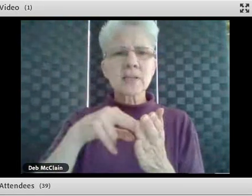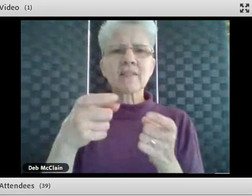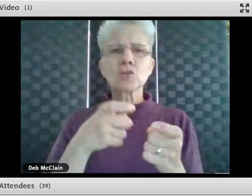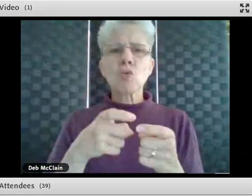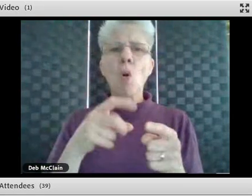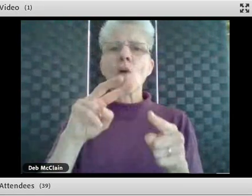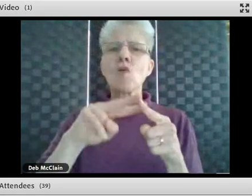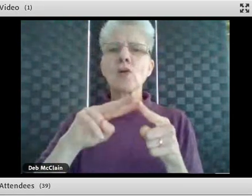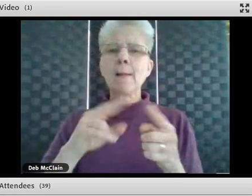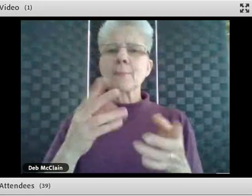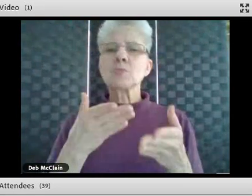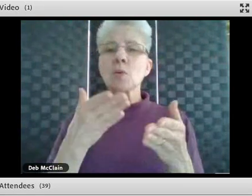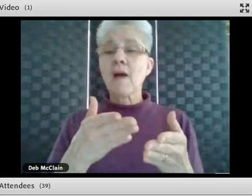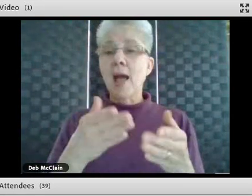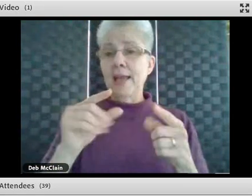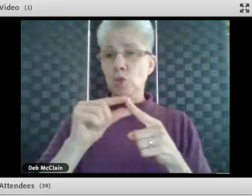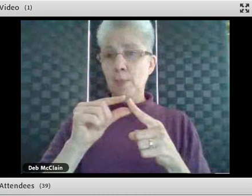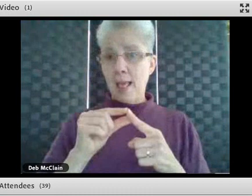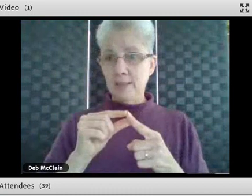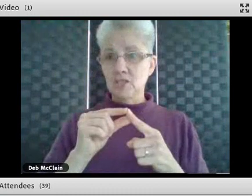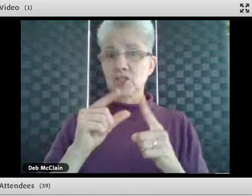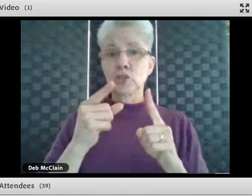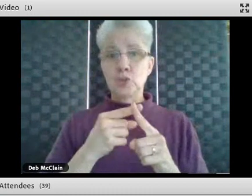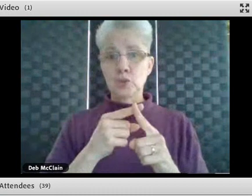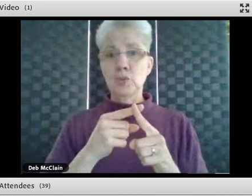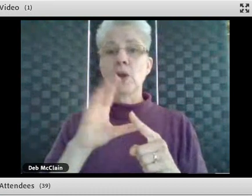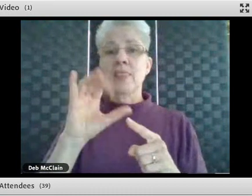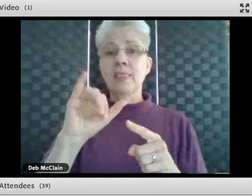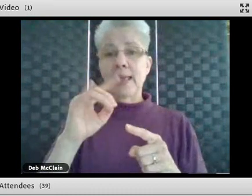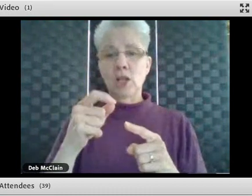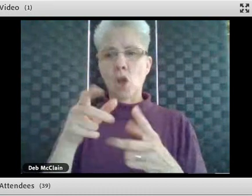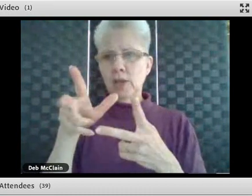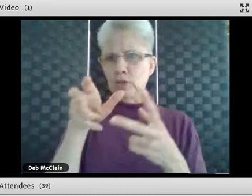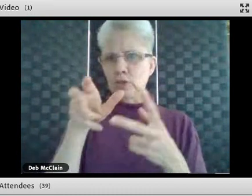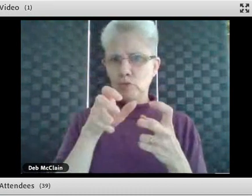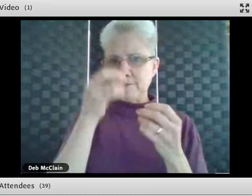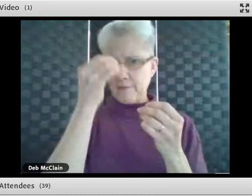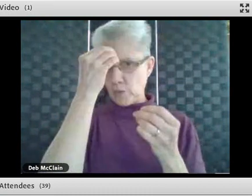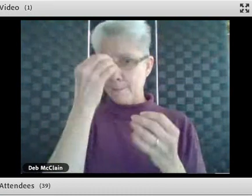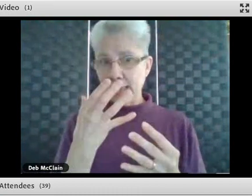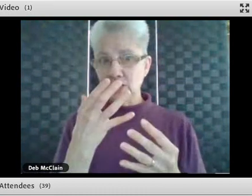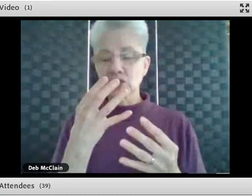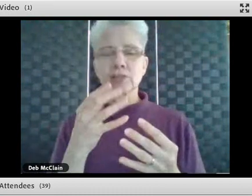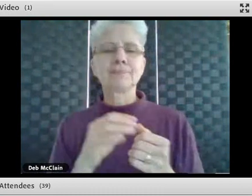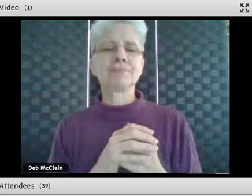is to provide terminology to the catalog and retrieve information, right?